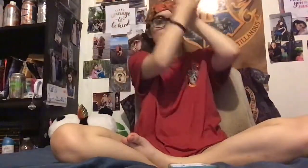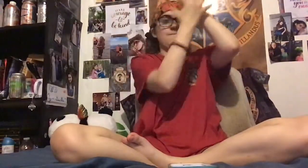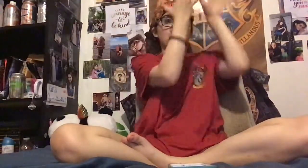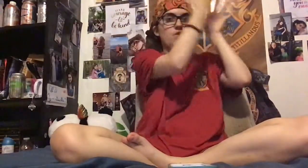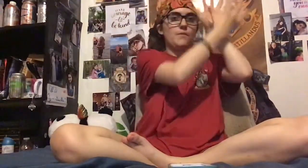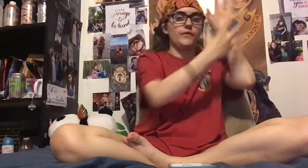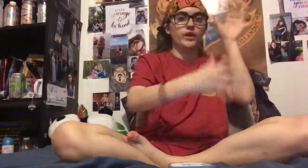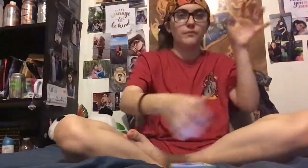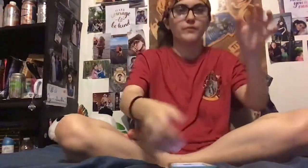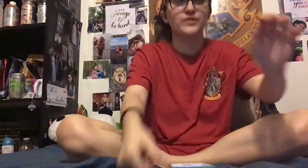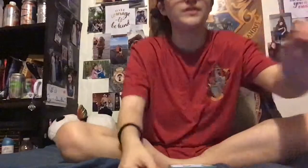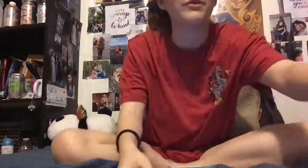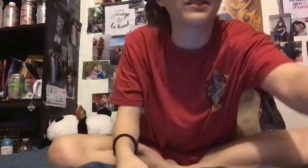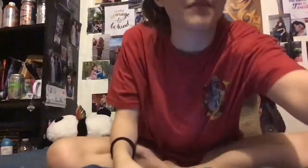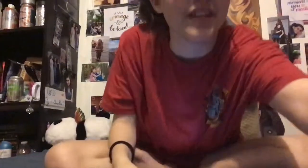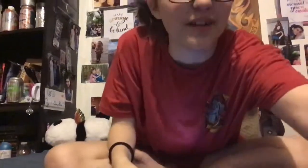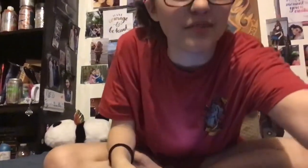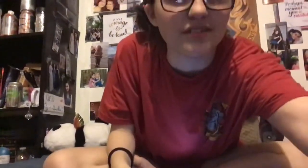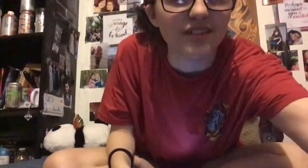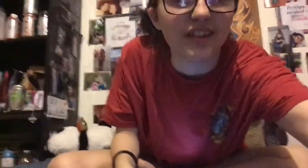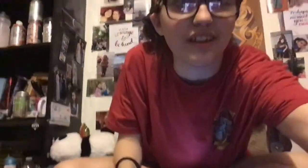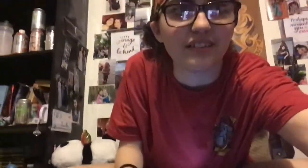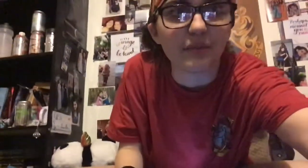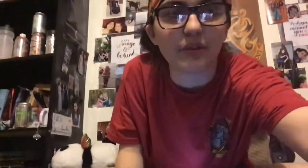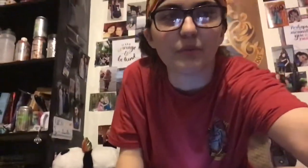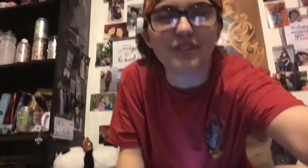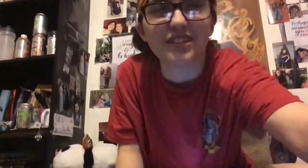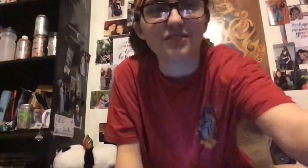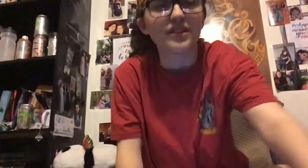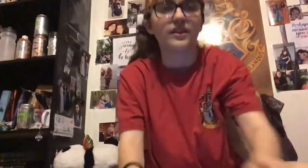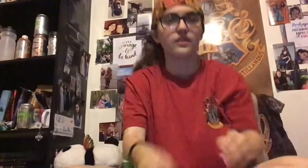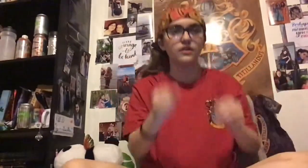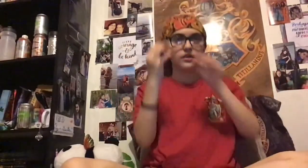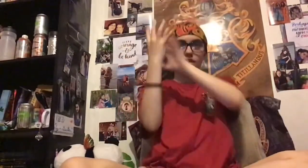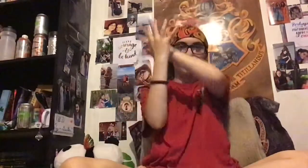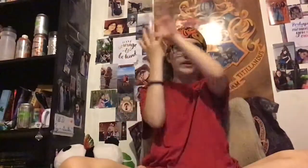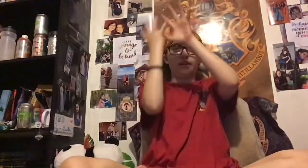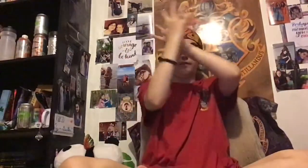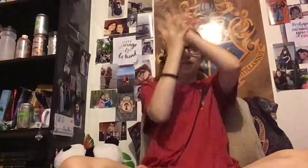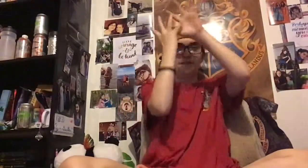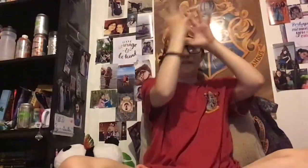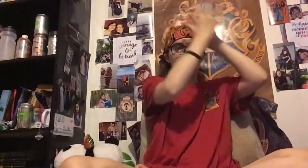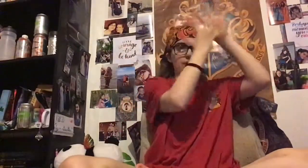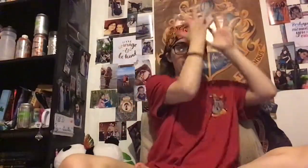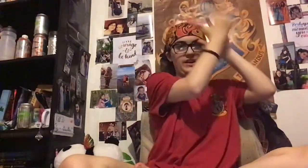Go above your head for some reason my camera's not angling where I want it today. There you go clouds